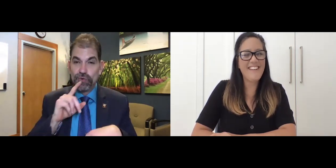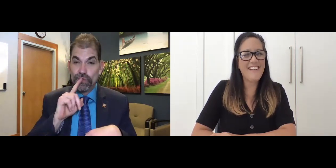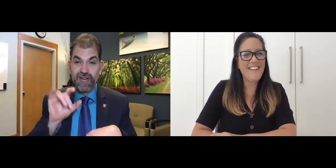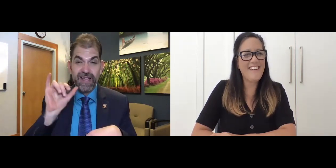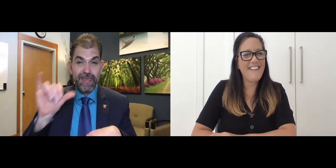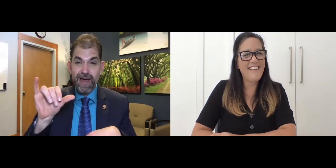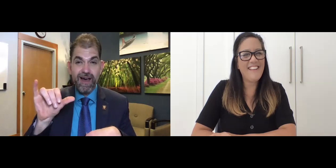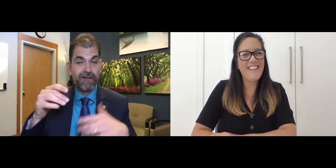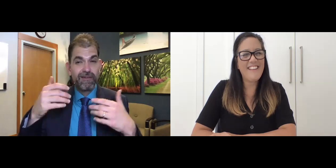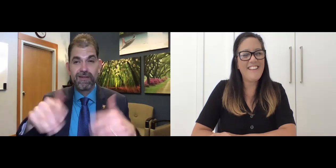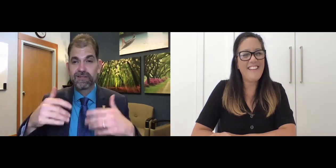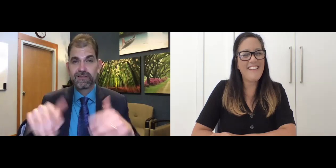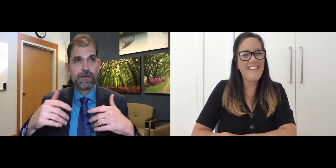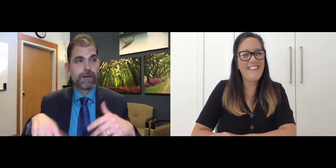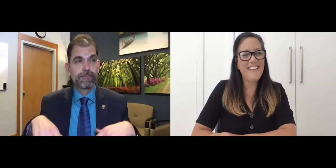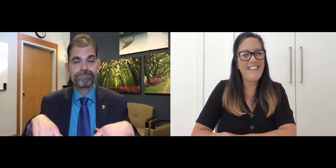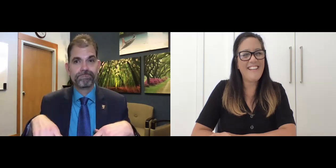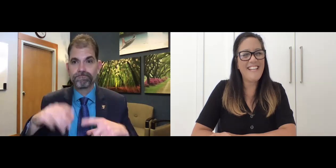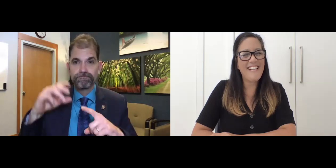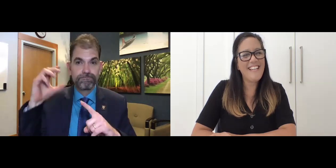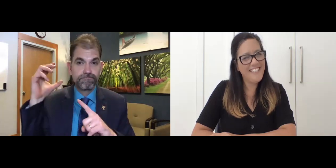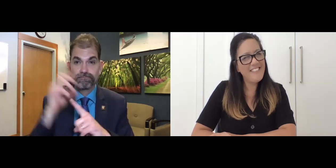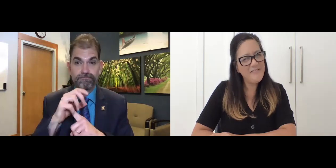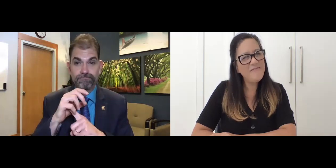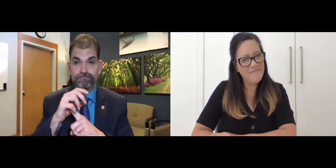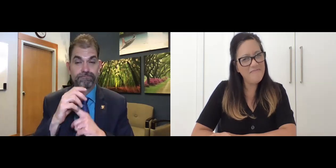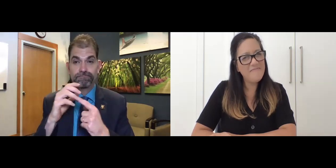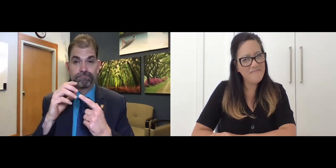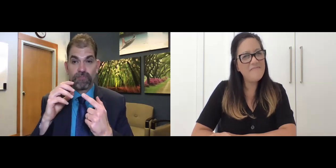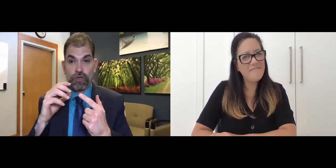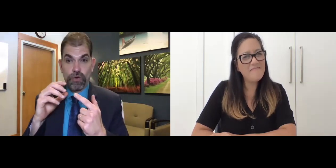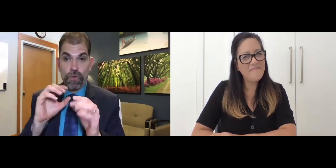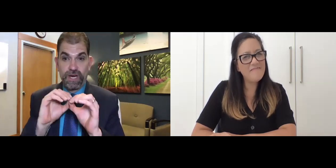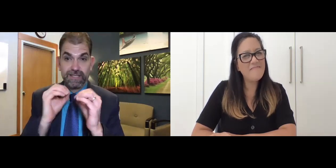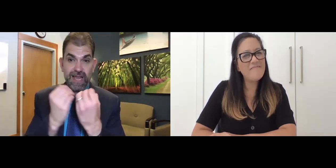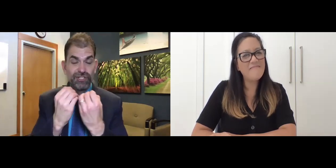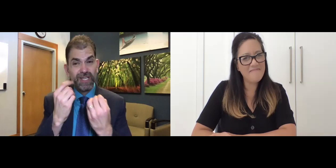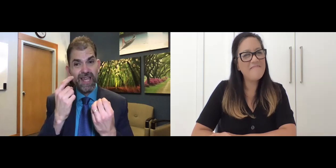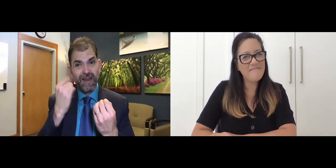and really what a great organization. I can't think of a better place to get